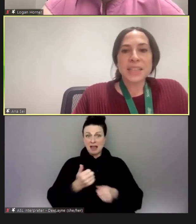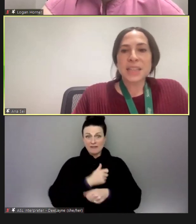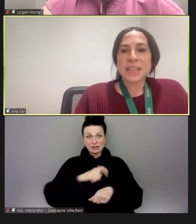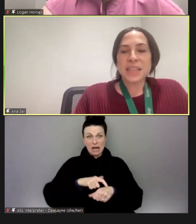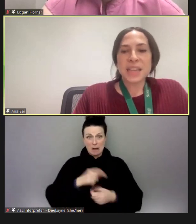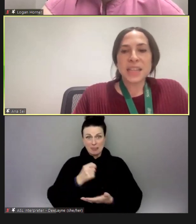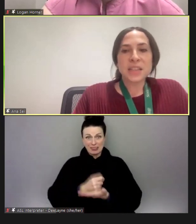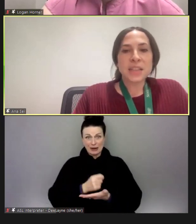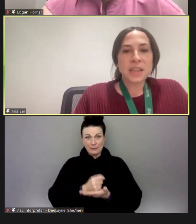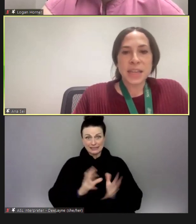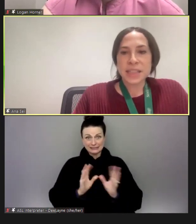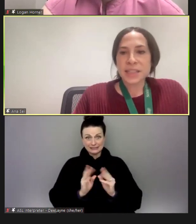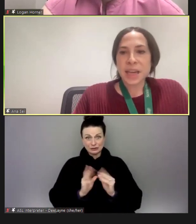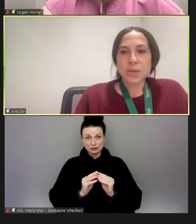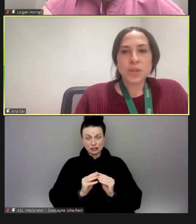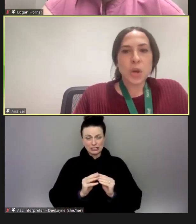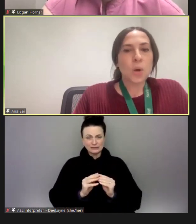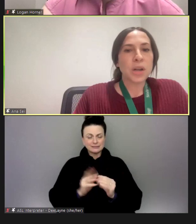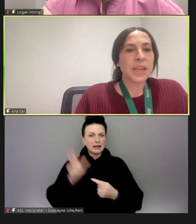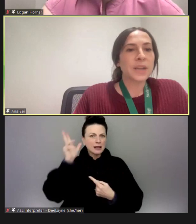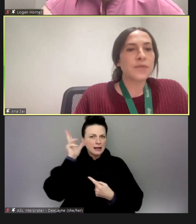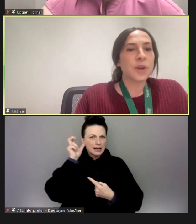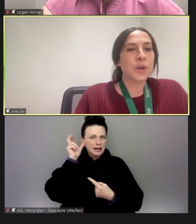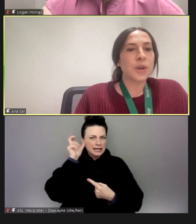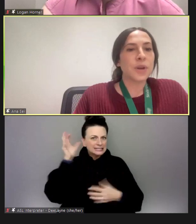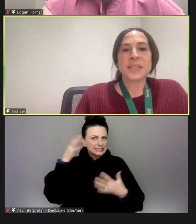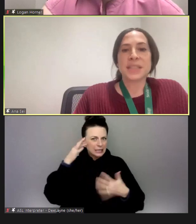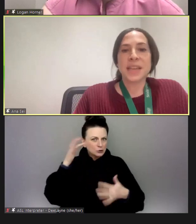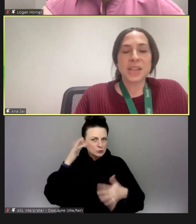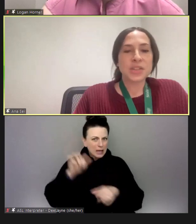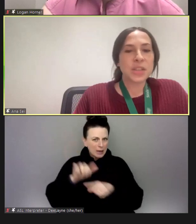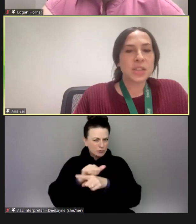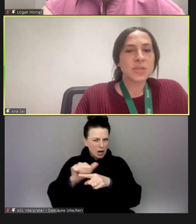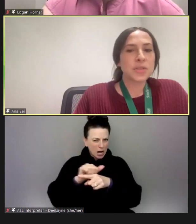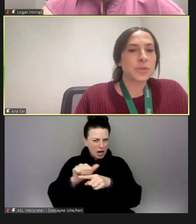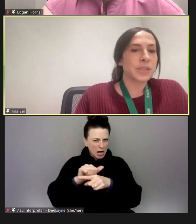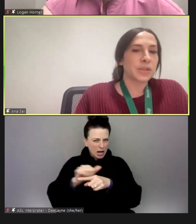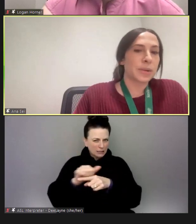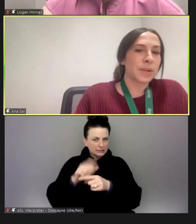listening to the Ling sounds working